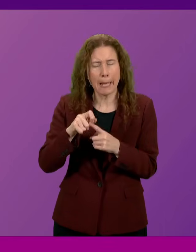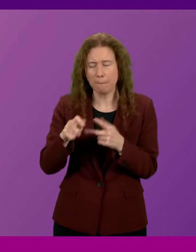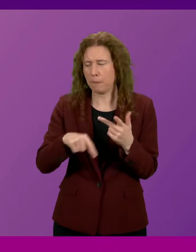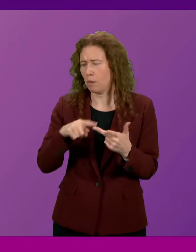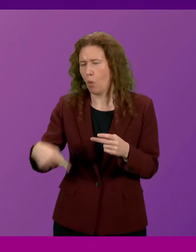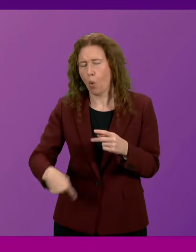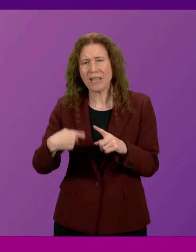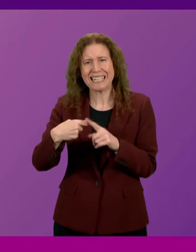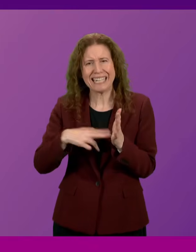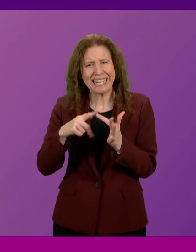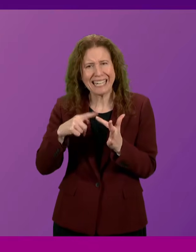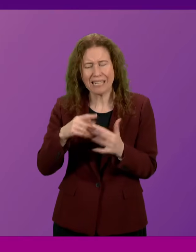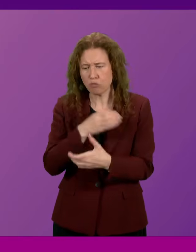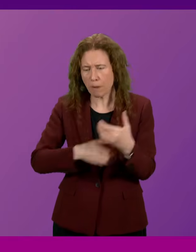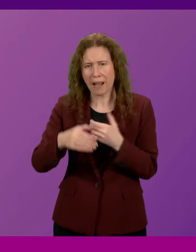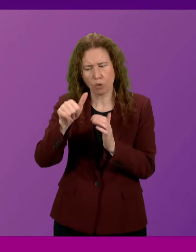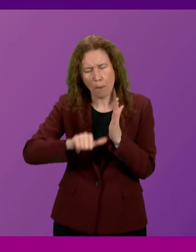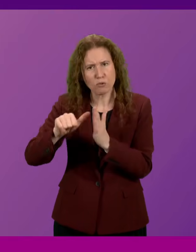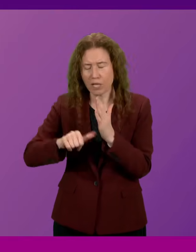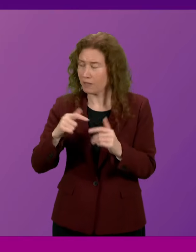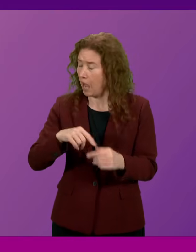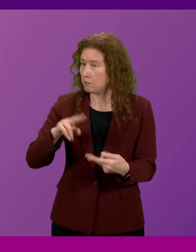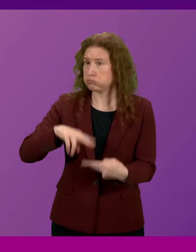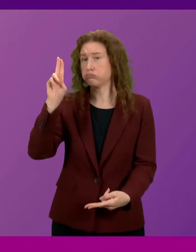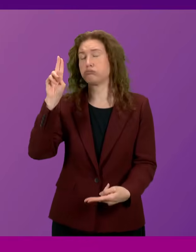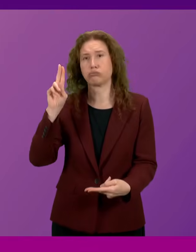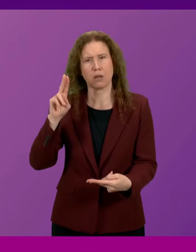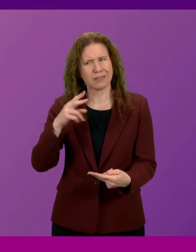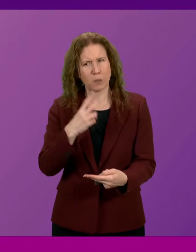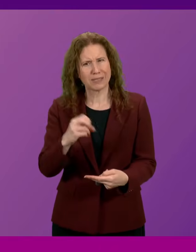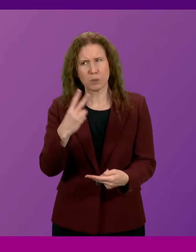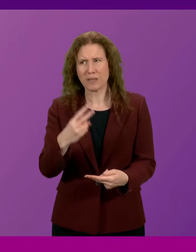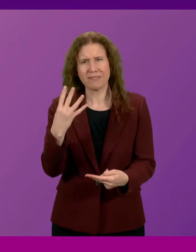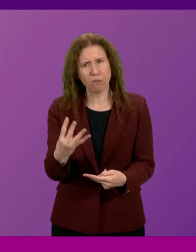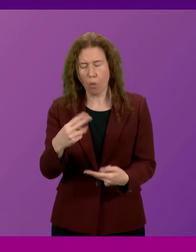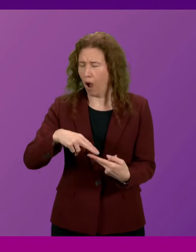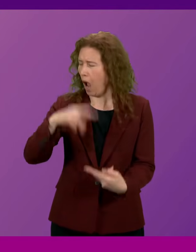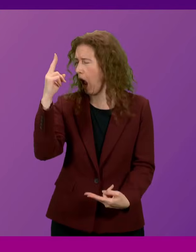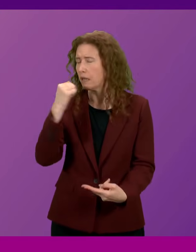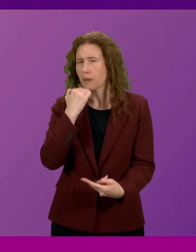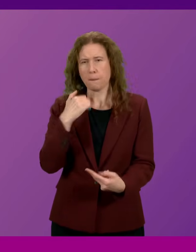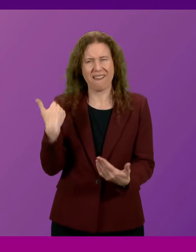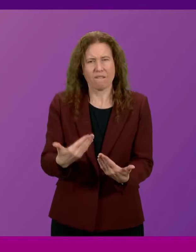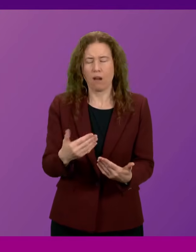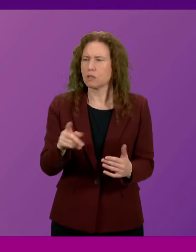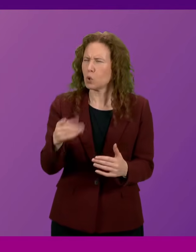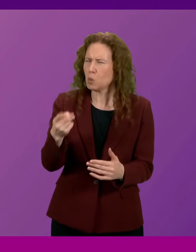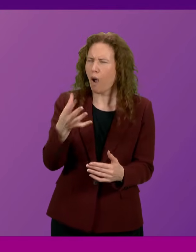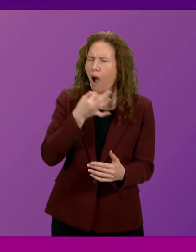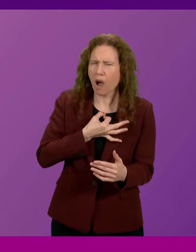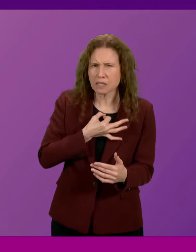The number of hip and knee operations reached an all-time high in 2024. Mr Whittle asks me when